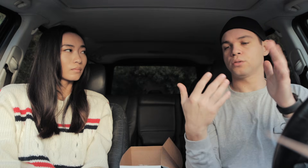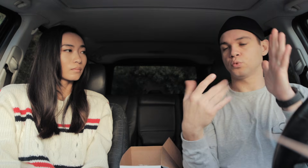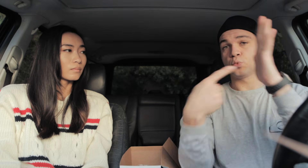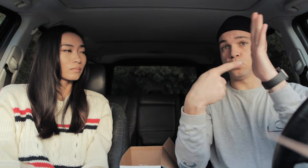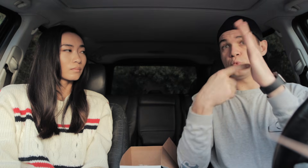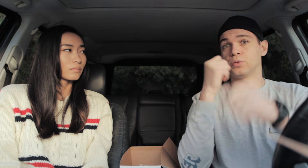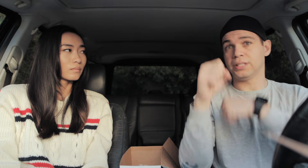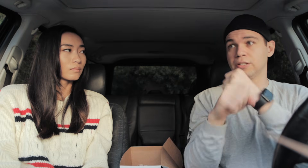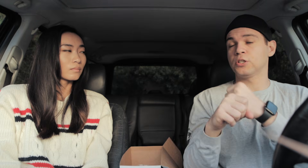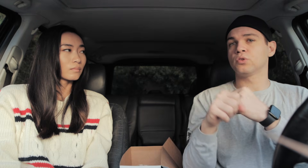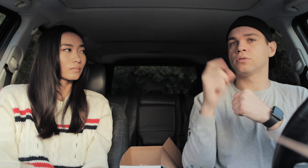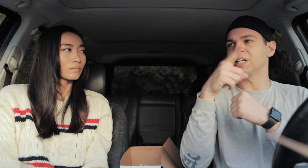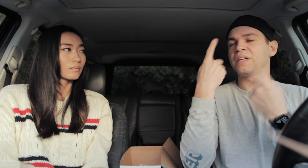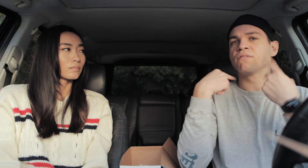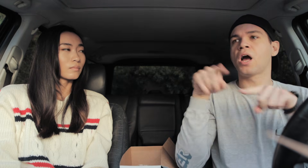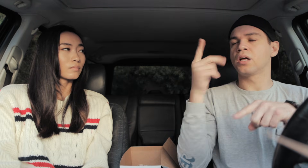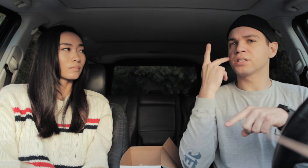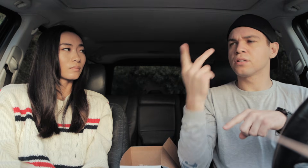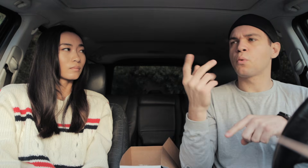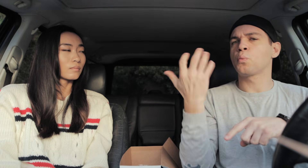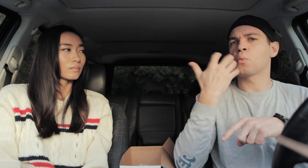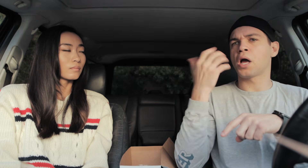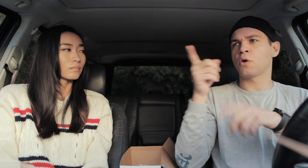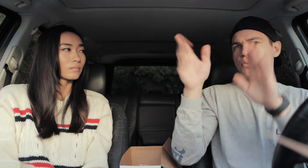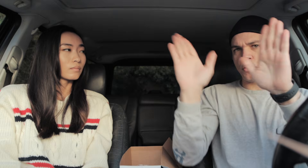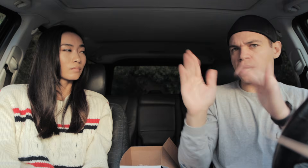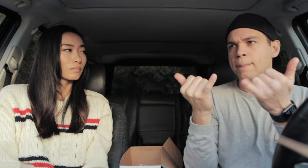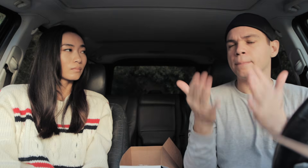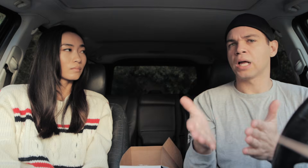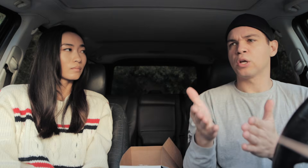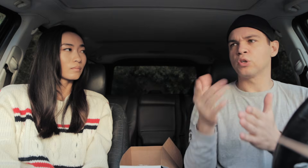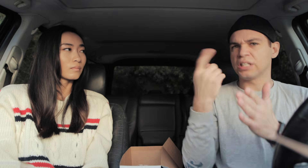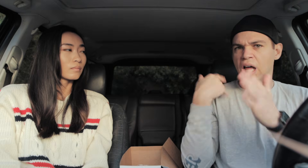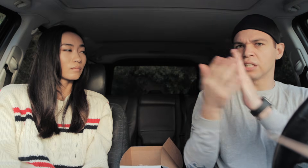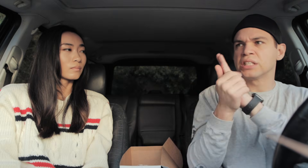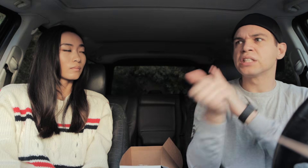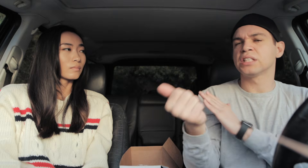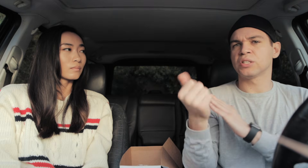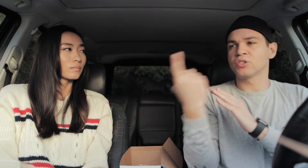my junior year, he finally saw, wow, you're a great player, he has skills